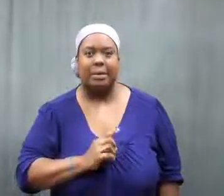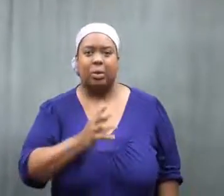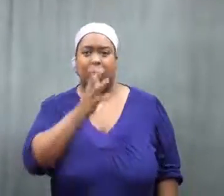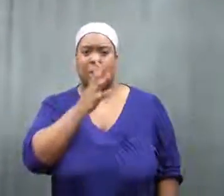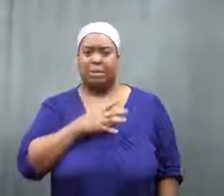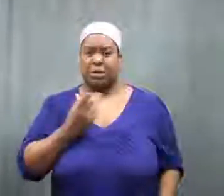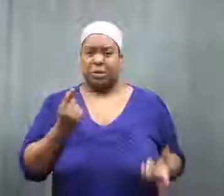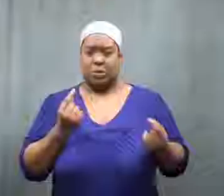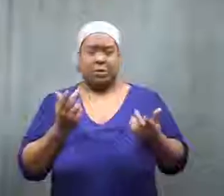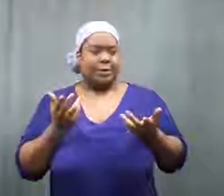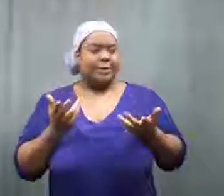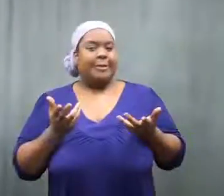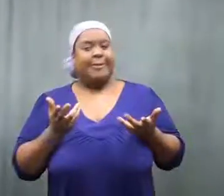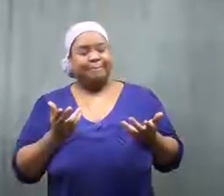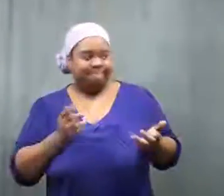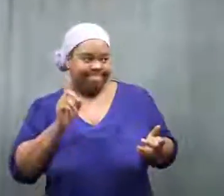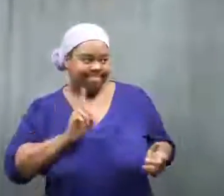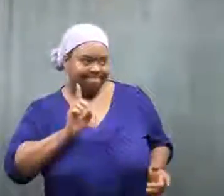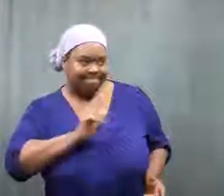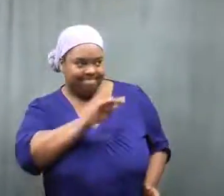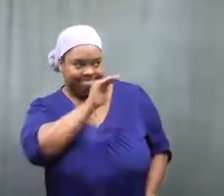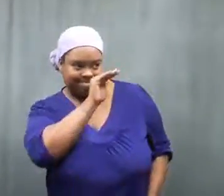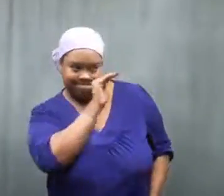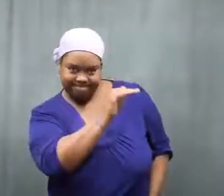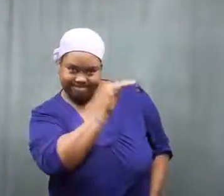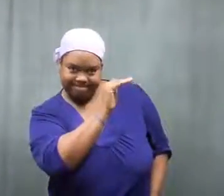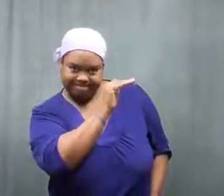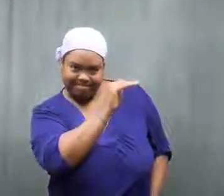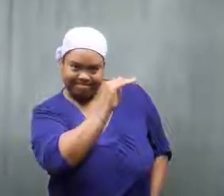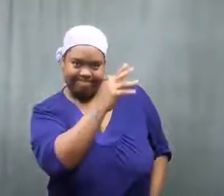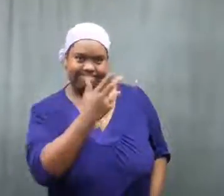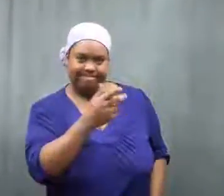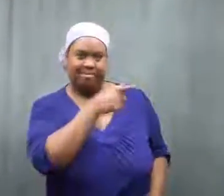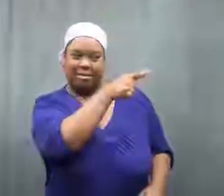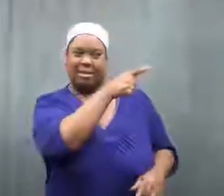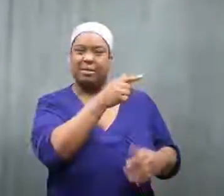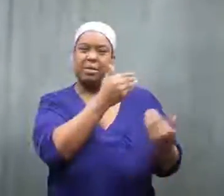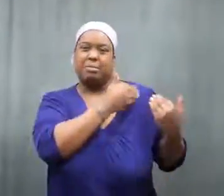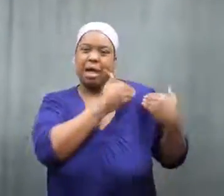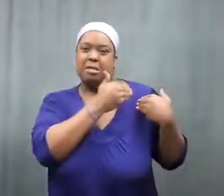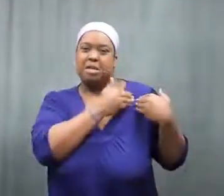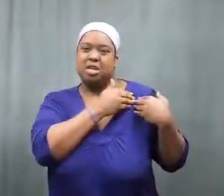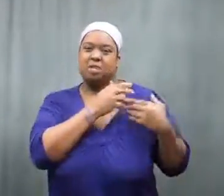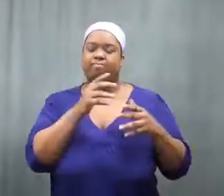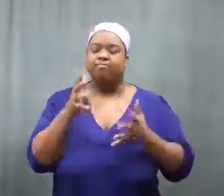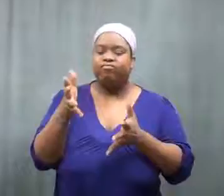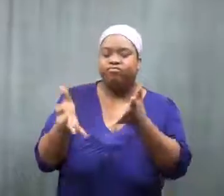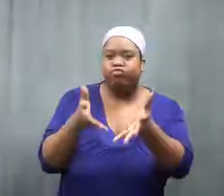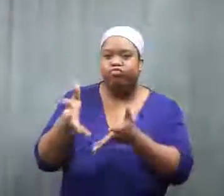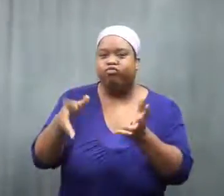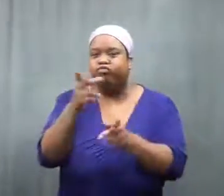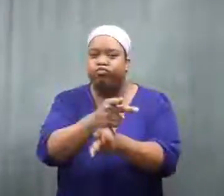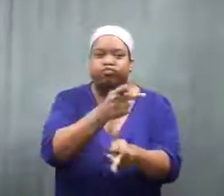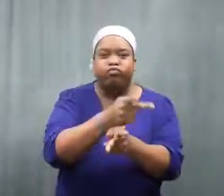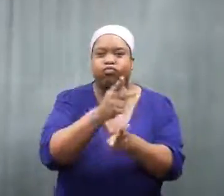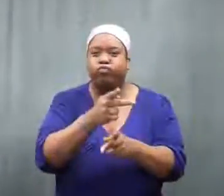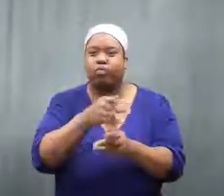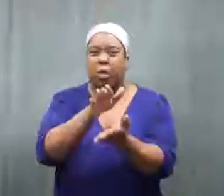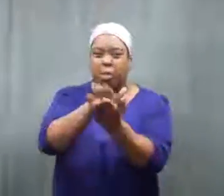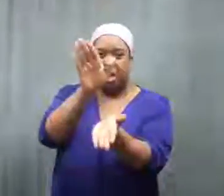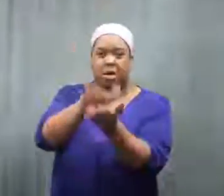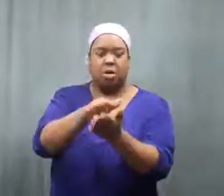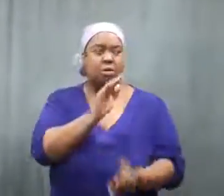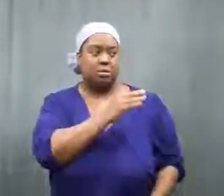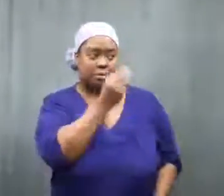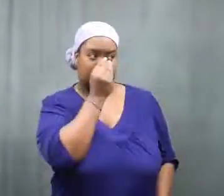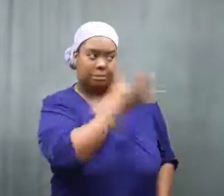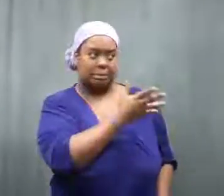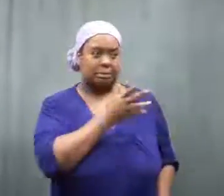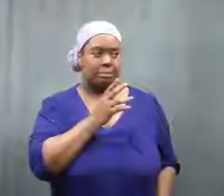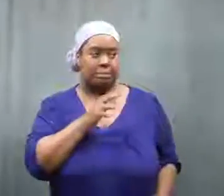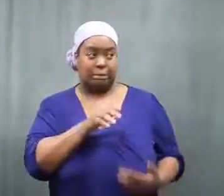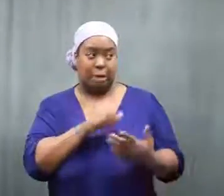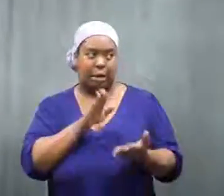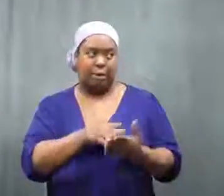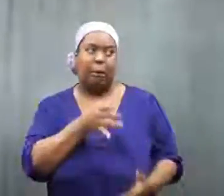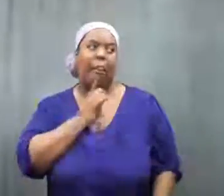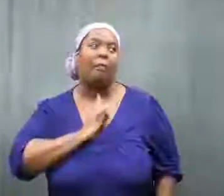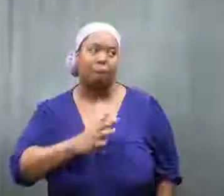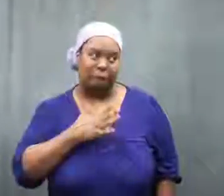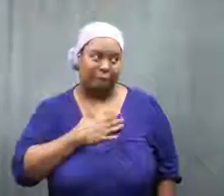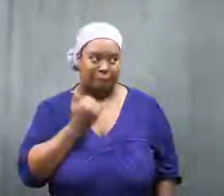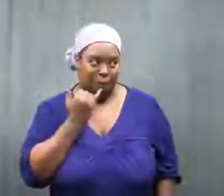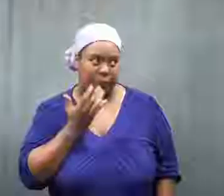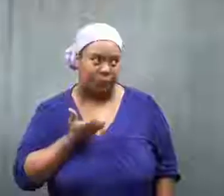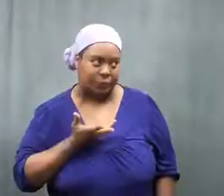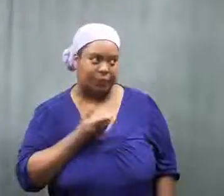She told the caretakers that the crocodile swallowed her phone.